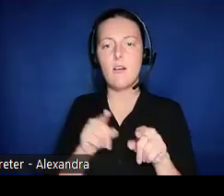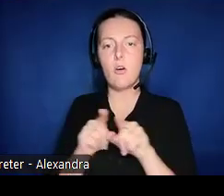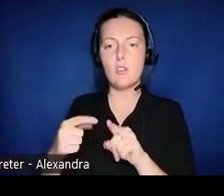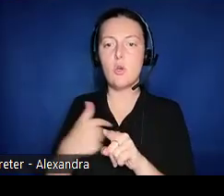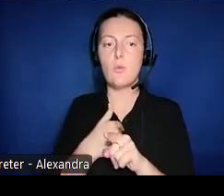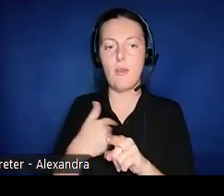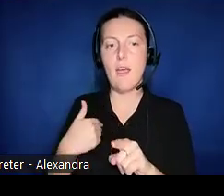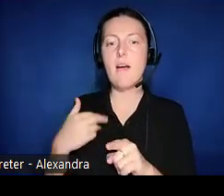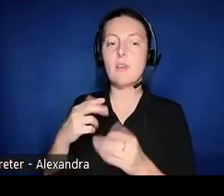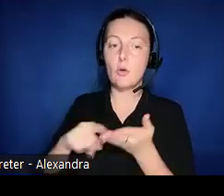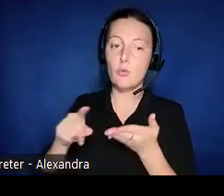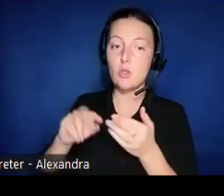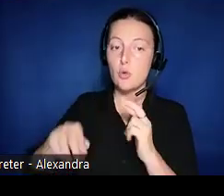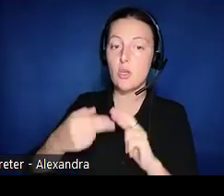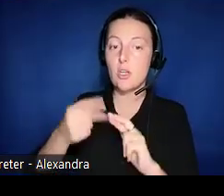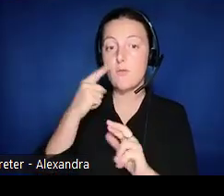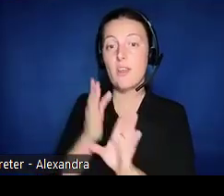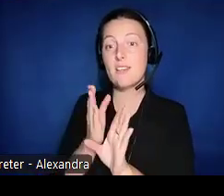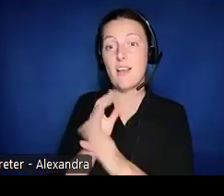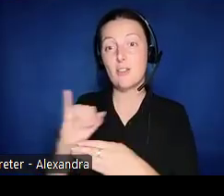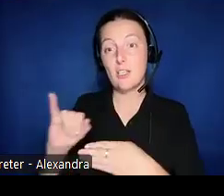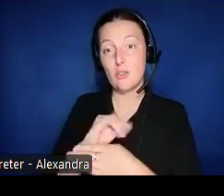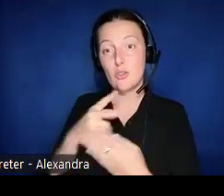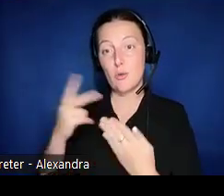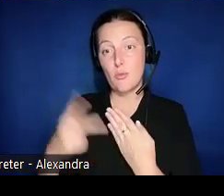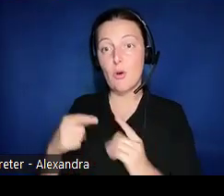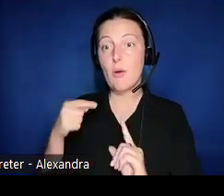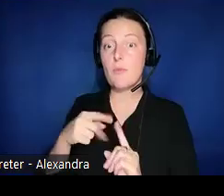these would be very difficult to support without dedicated funding from Steve Silverstein. Thank